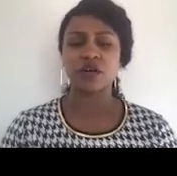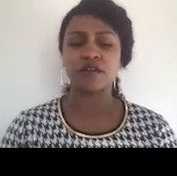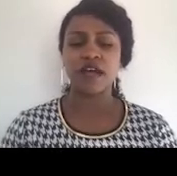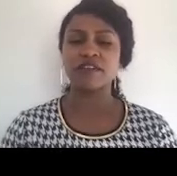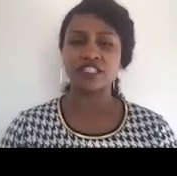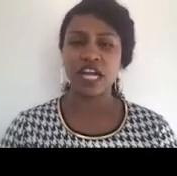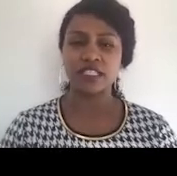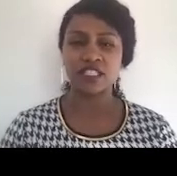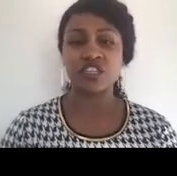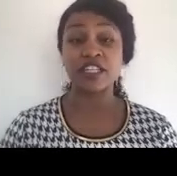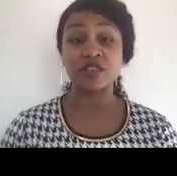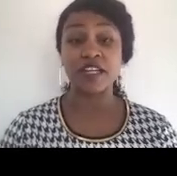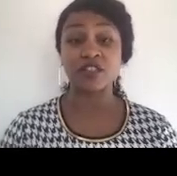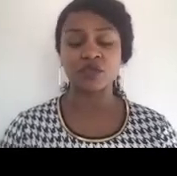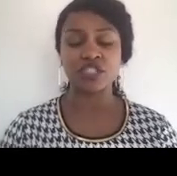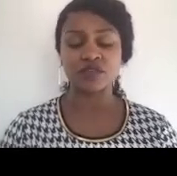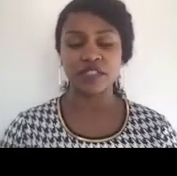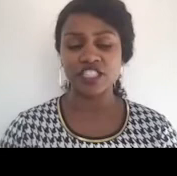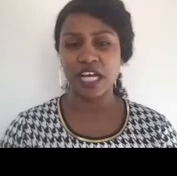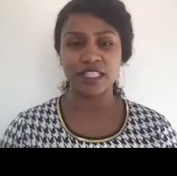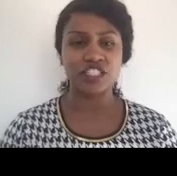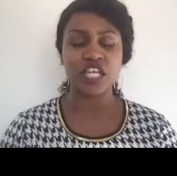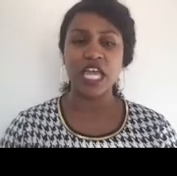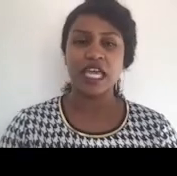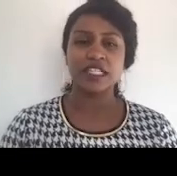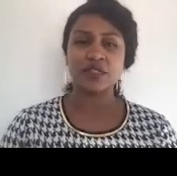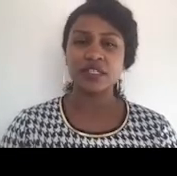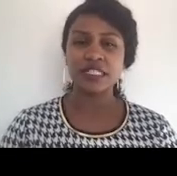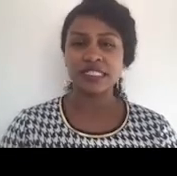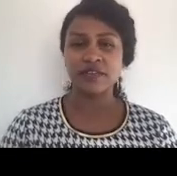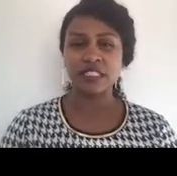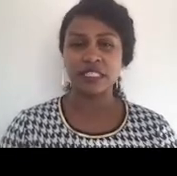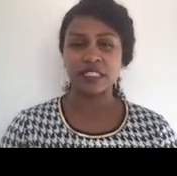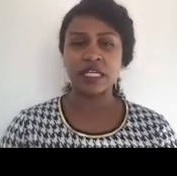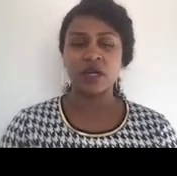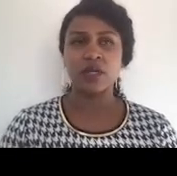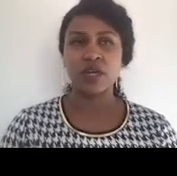of having a challenge and trying to find a solution for that challenge. In 2017, Woezo